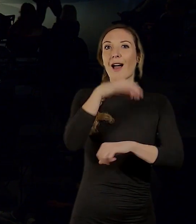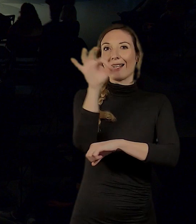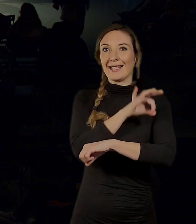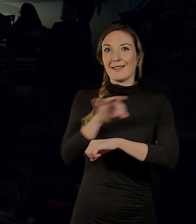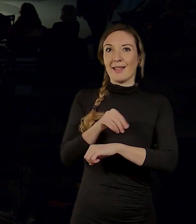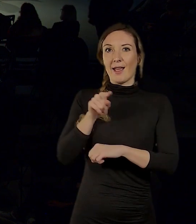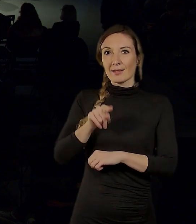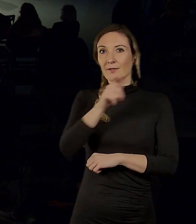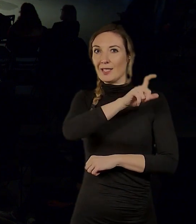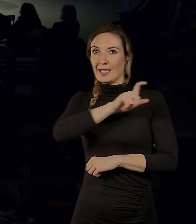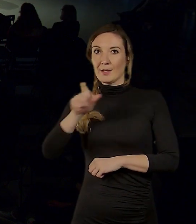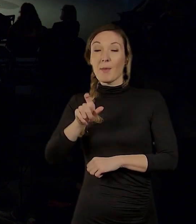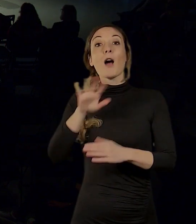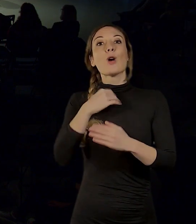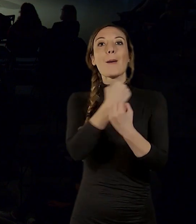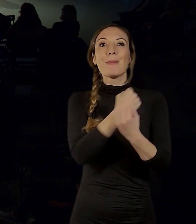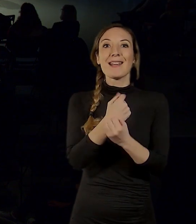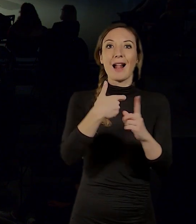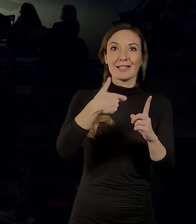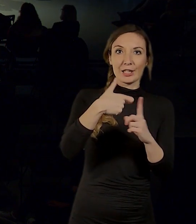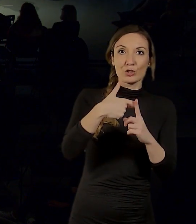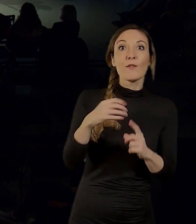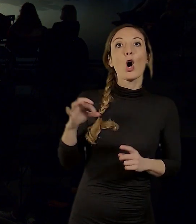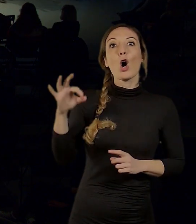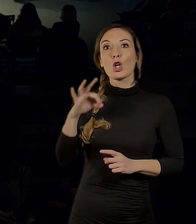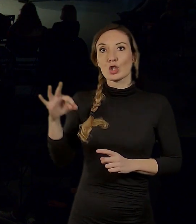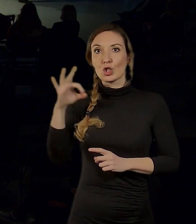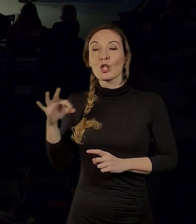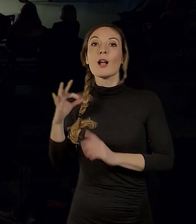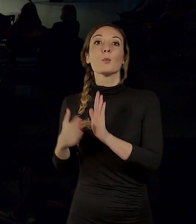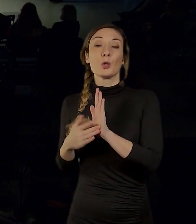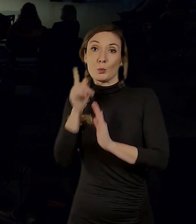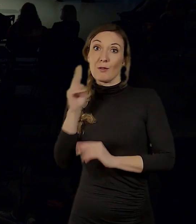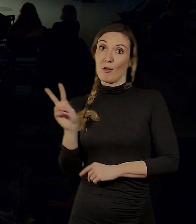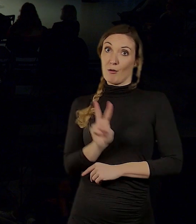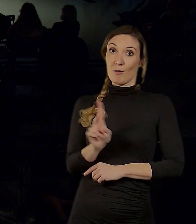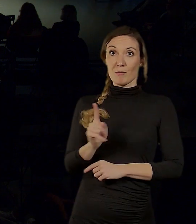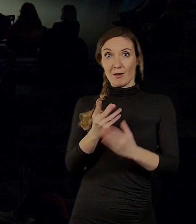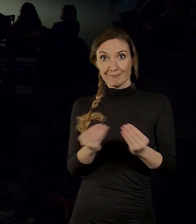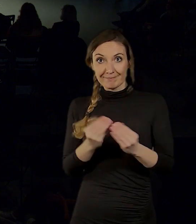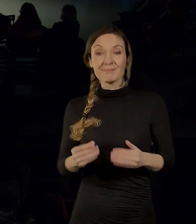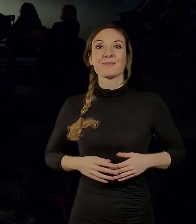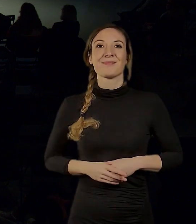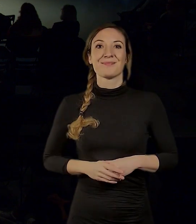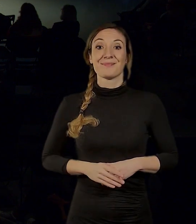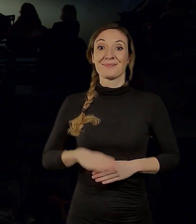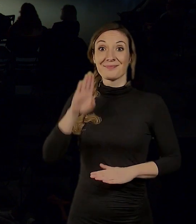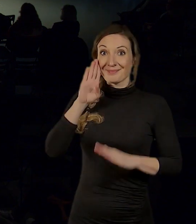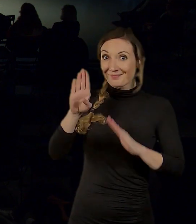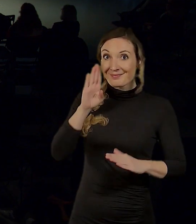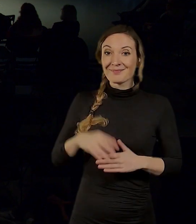So let us introduce you to a little bit of the design concept.